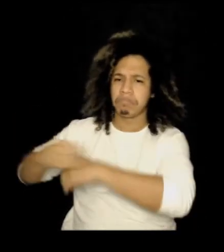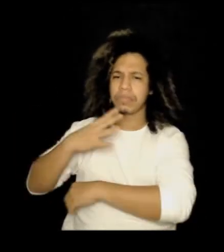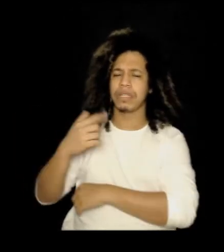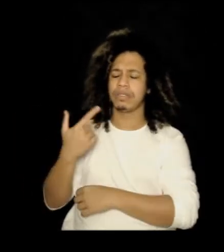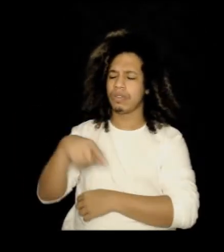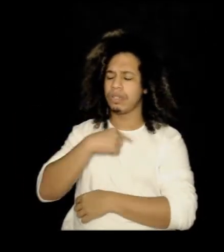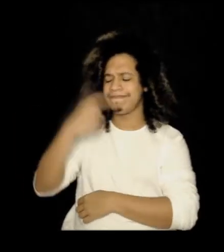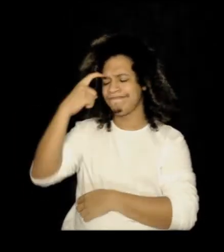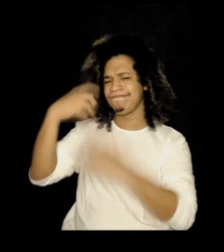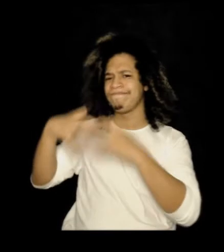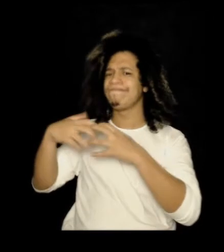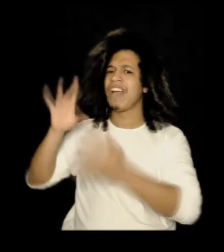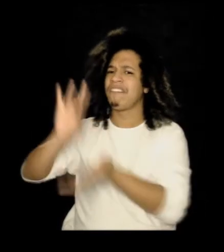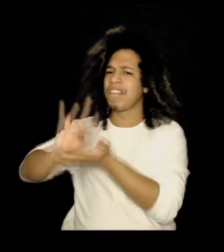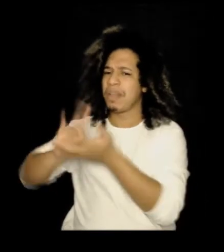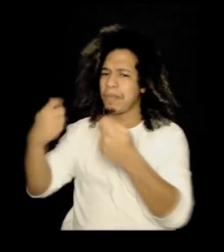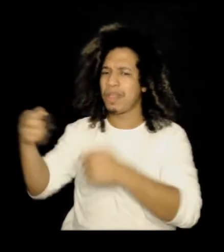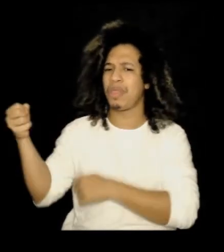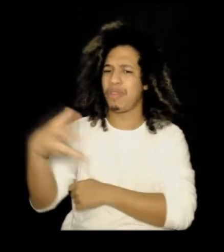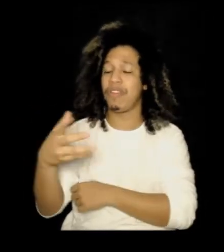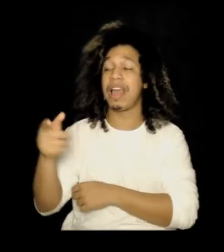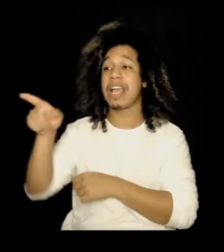Professor Ana Carolina Bastos, who unfortunately could not be here with